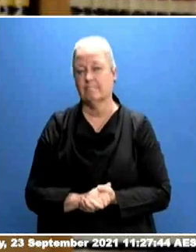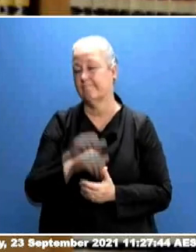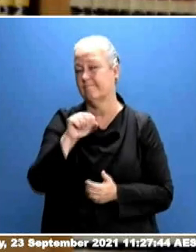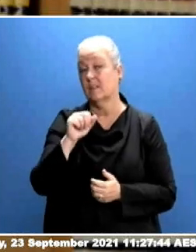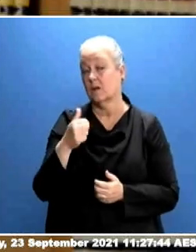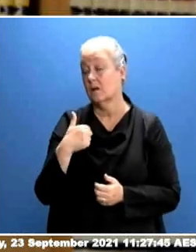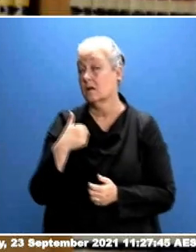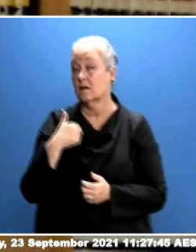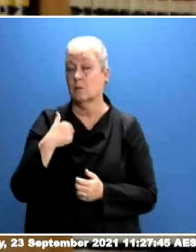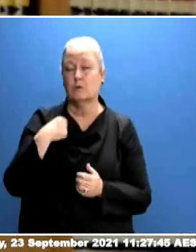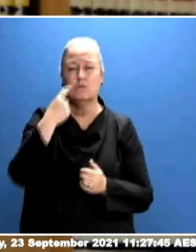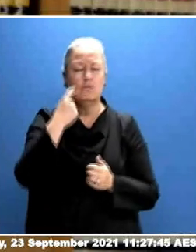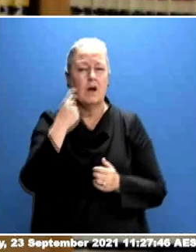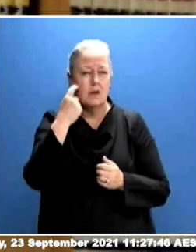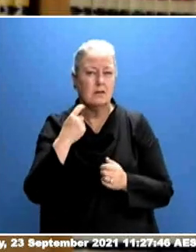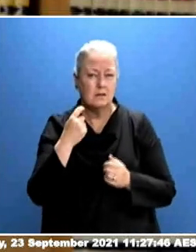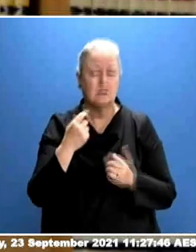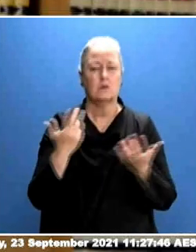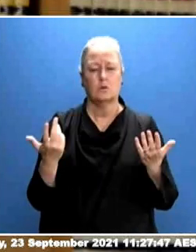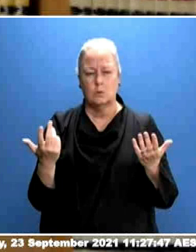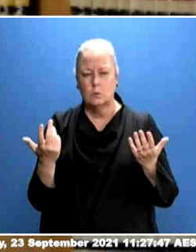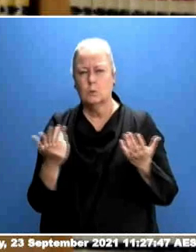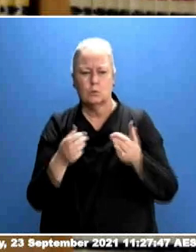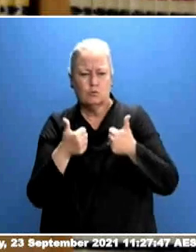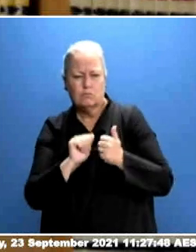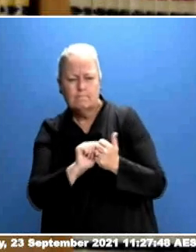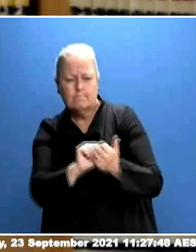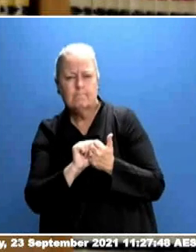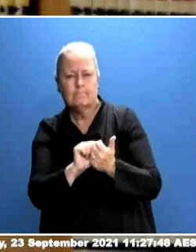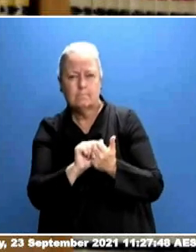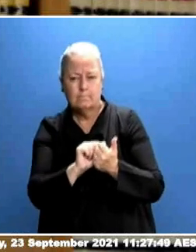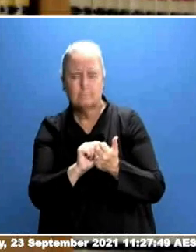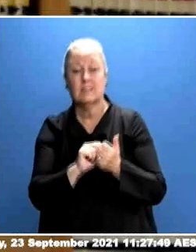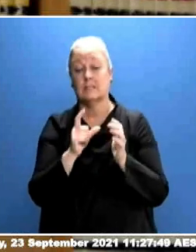in a number of levels. We do have a relationship with the Department of Education